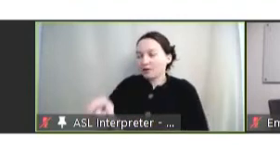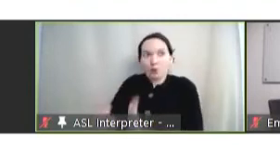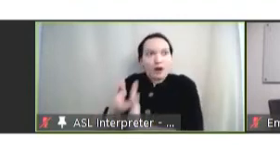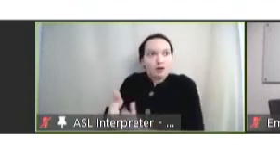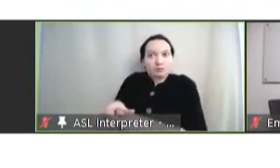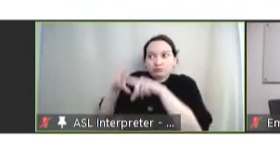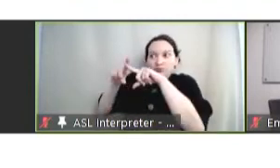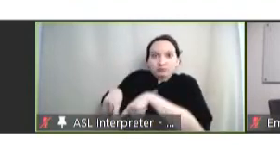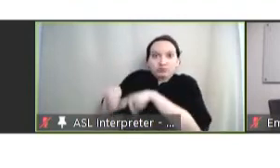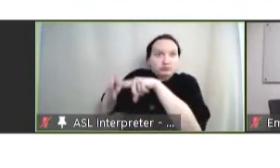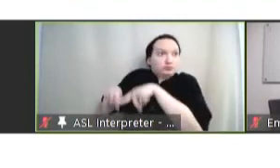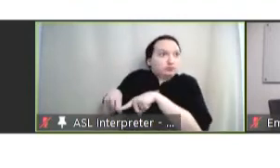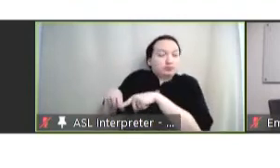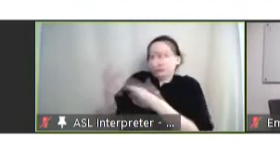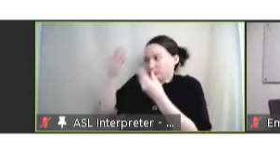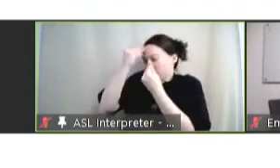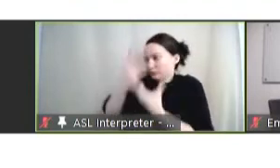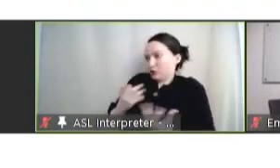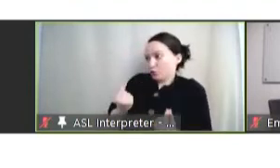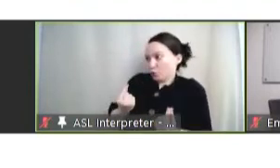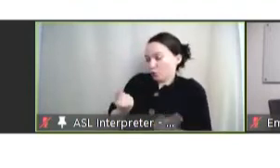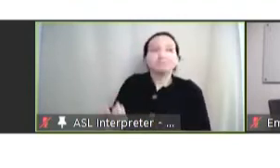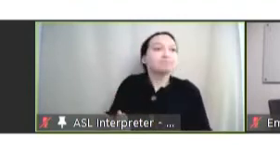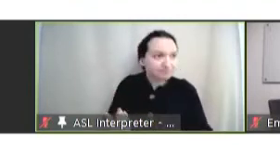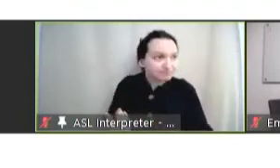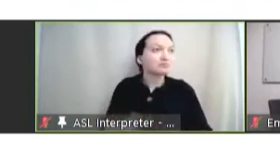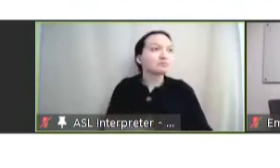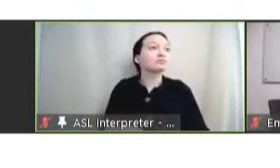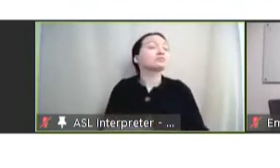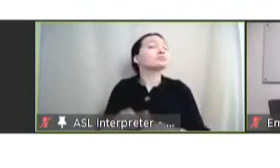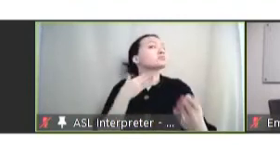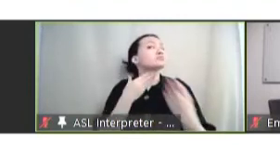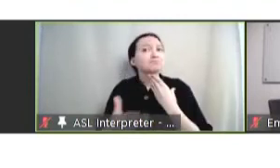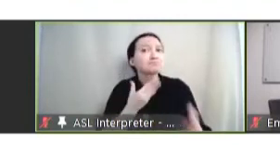that guideline to tell them how to do this. Regardless of that, as I've said, it's really